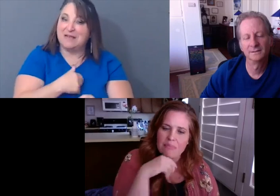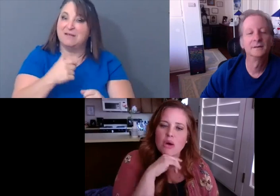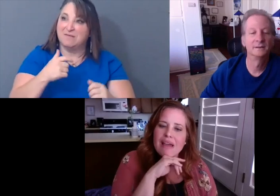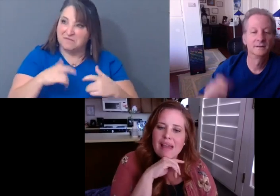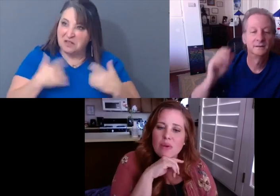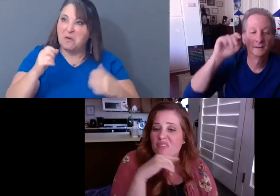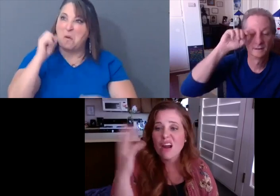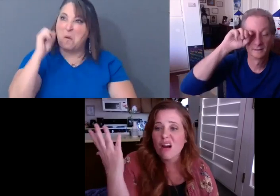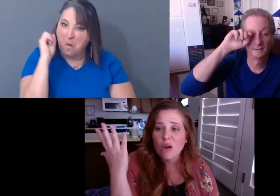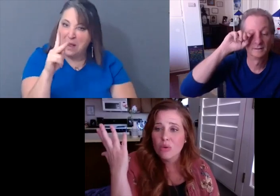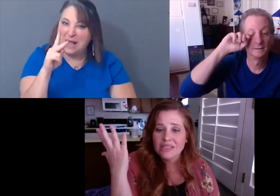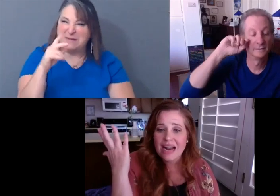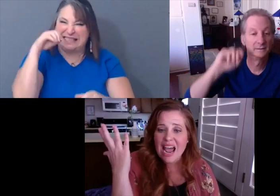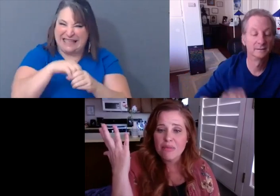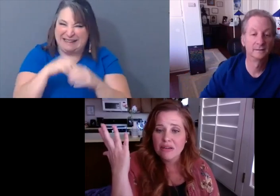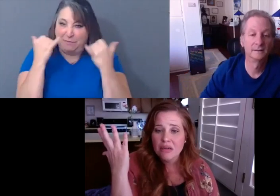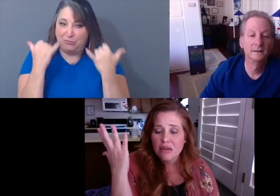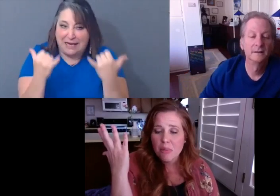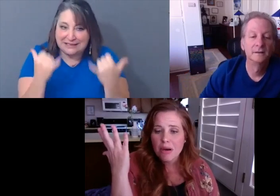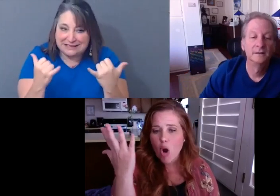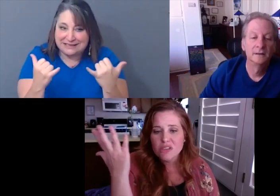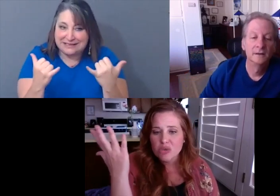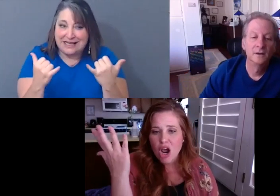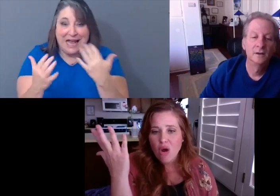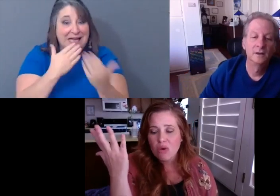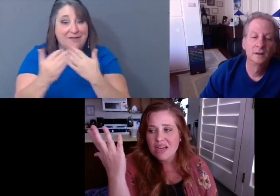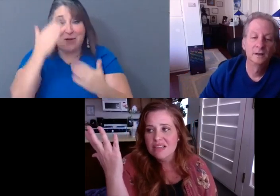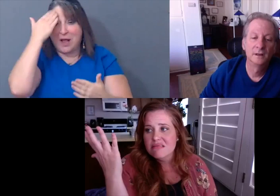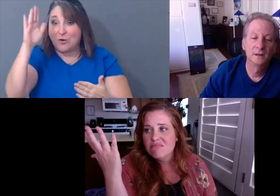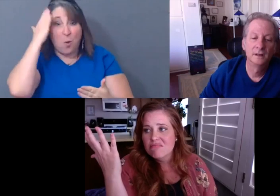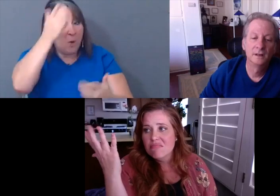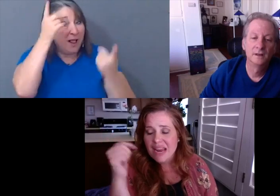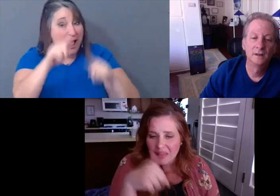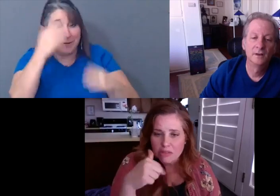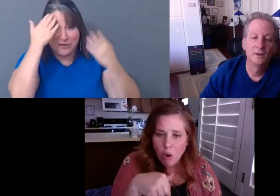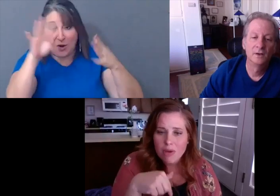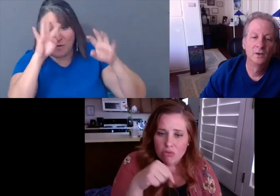and be okay with not knowing what's going to happen. But all we do know is that in this moment,